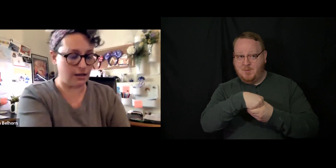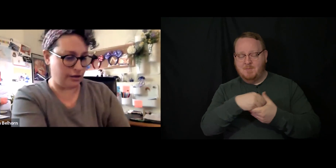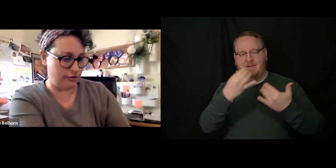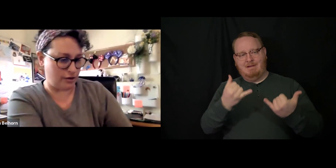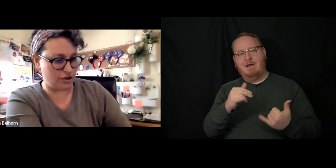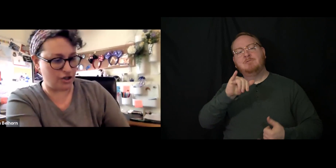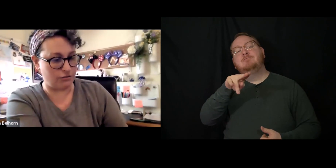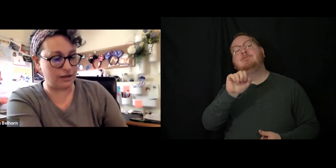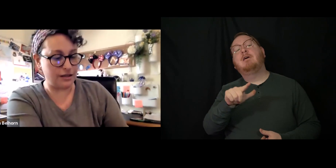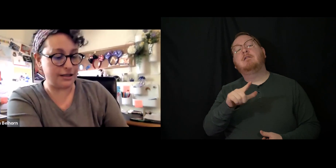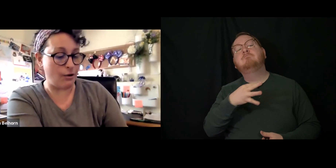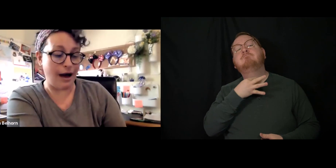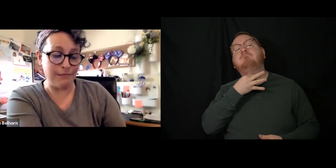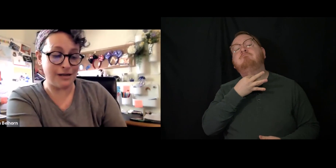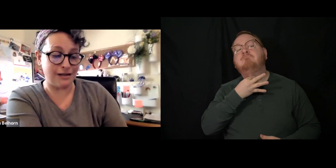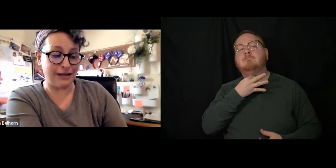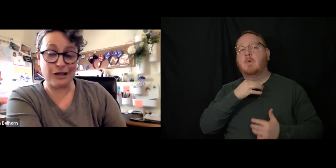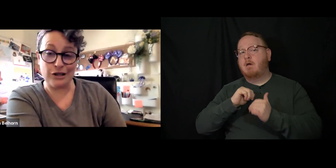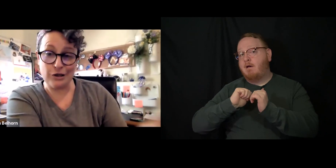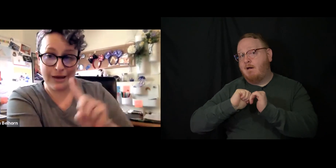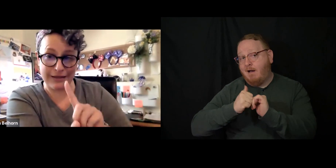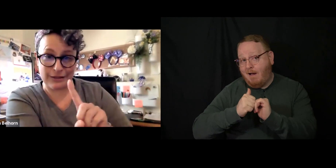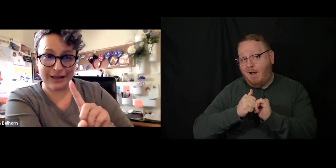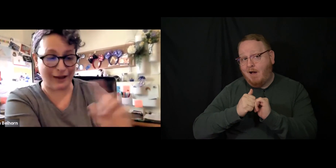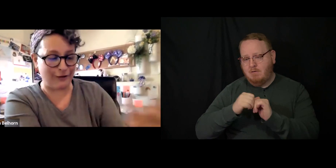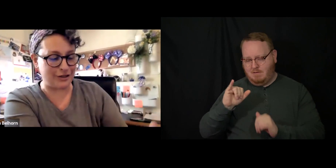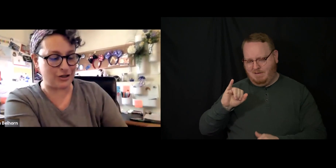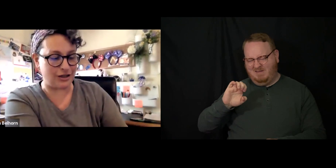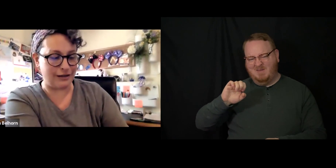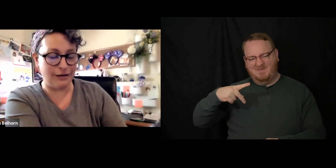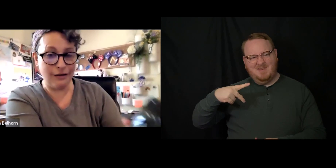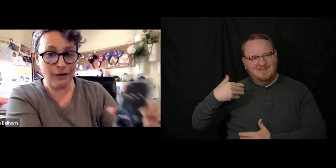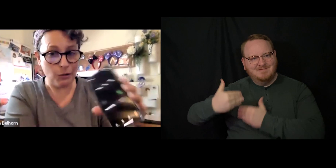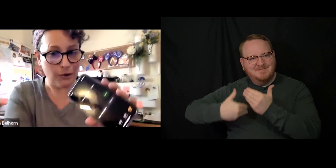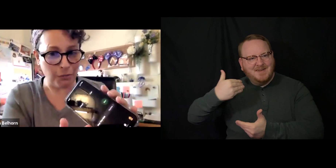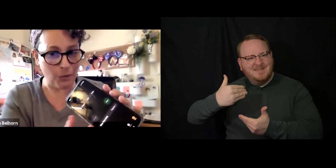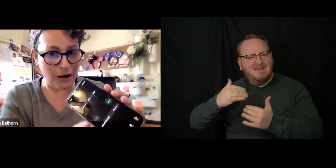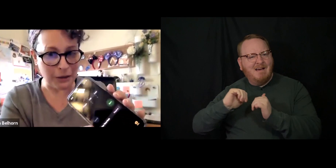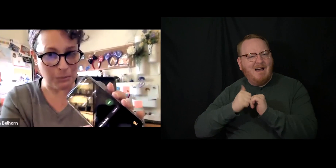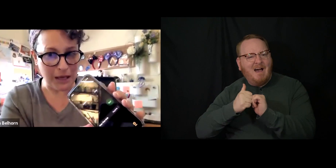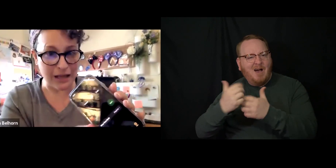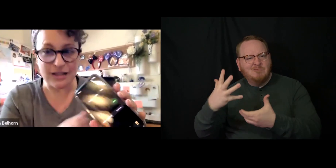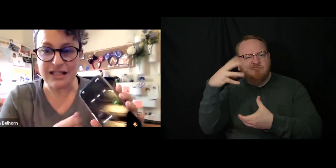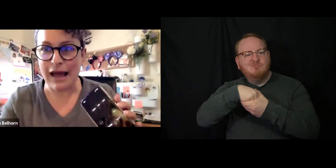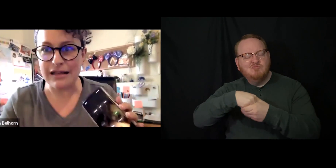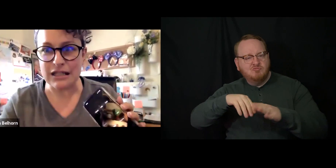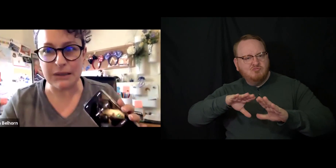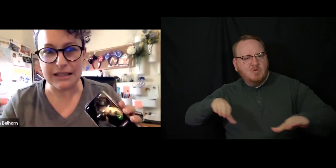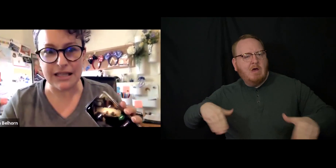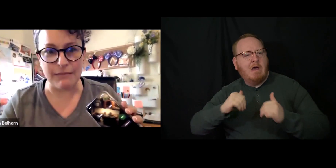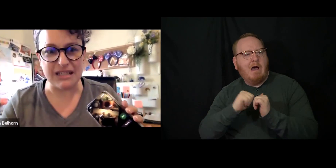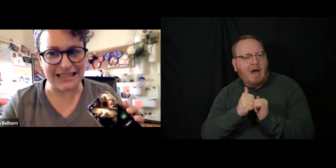include our children? So I'm gonna let you answer that question with one minute. See we had to split the time today.